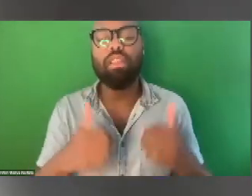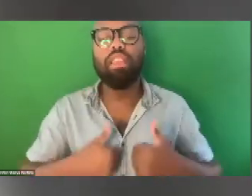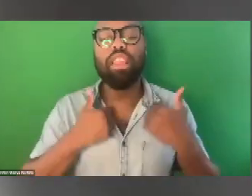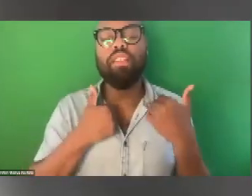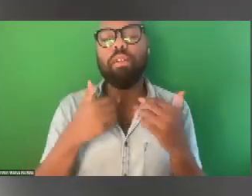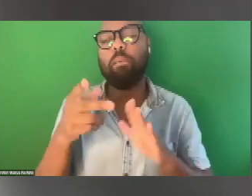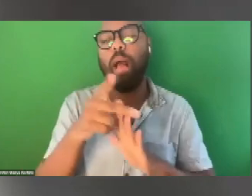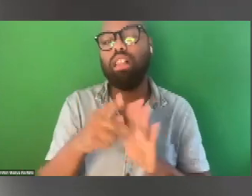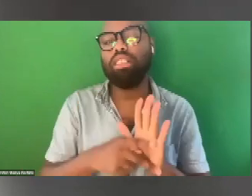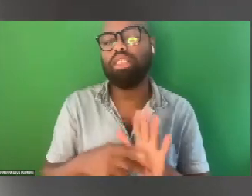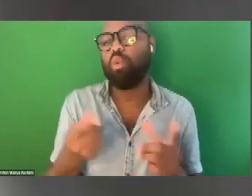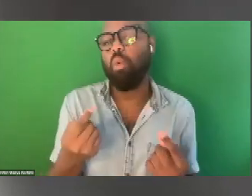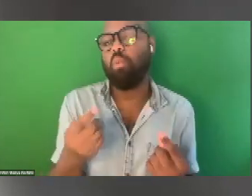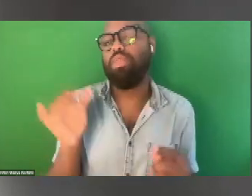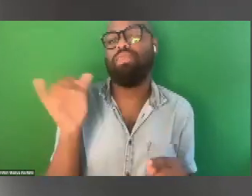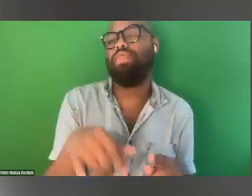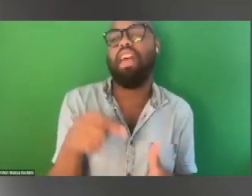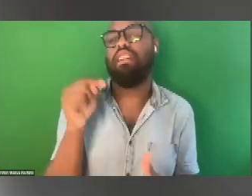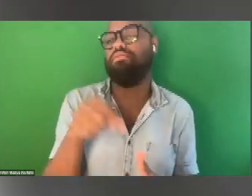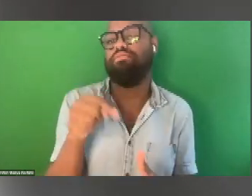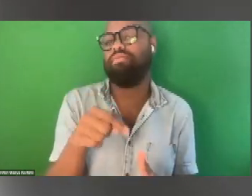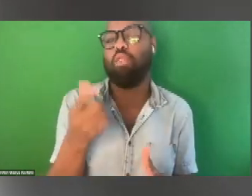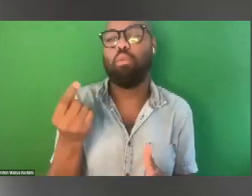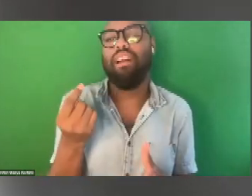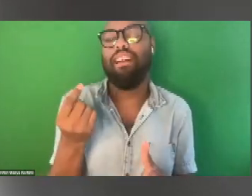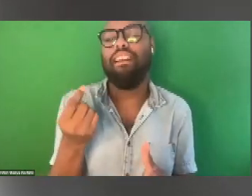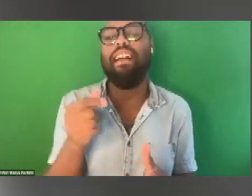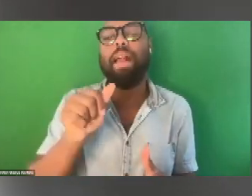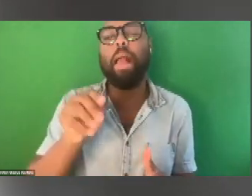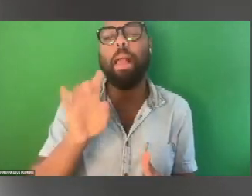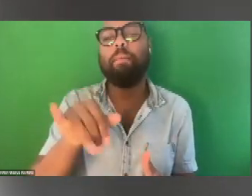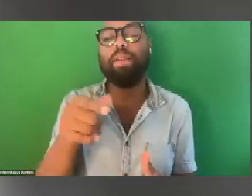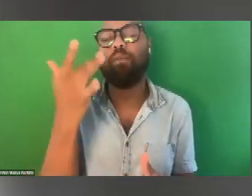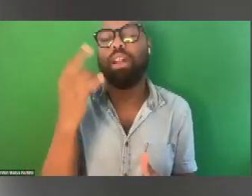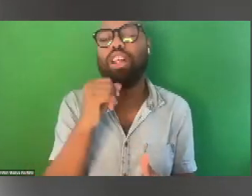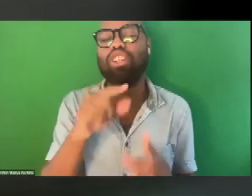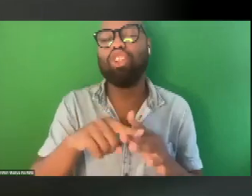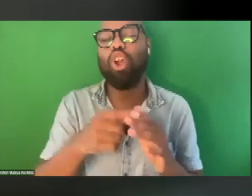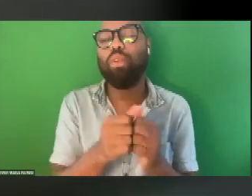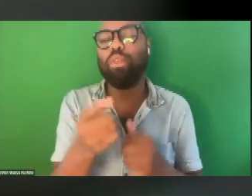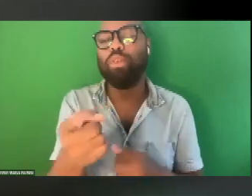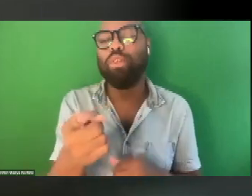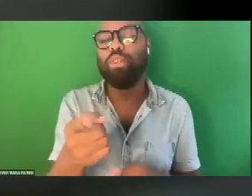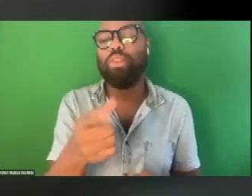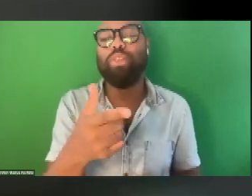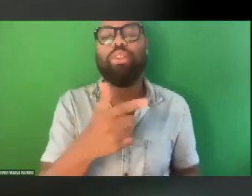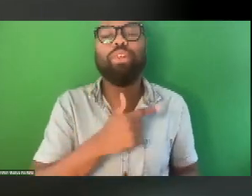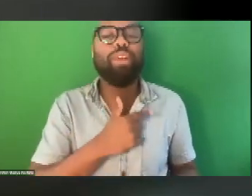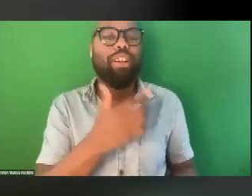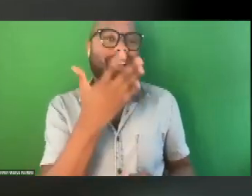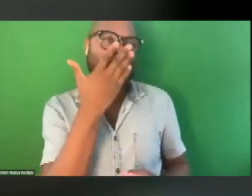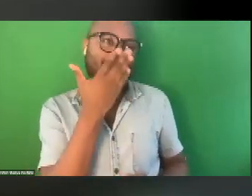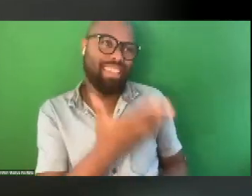And Amy, why don't we start with you? Thanks John for starting with me.